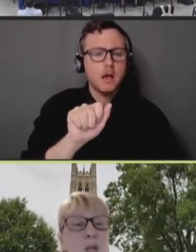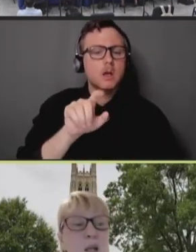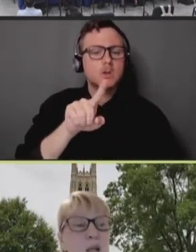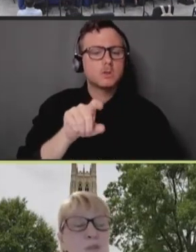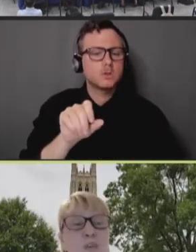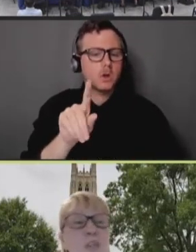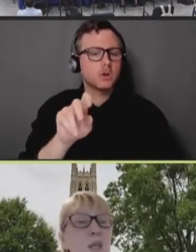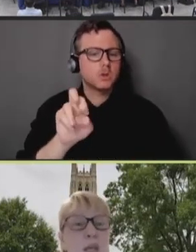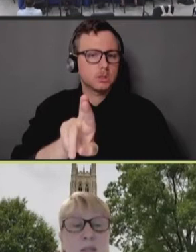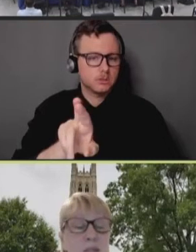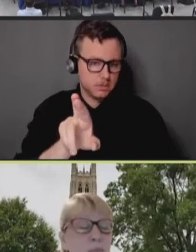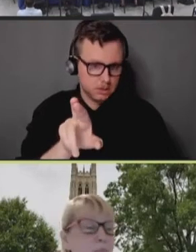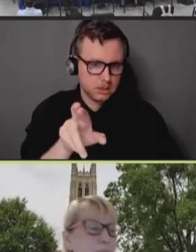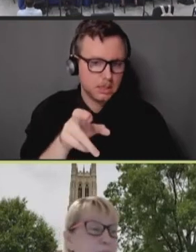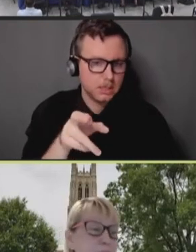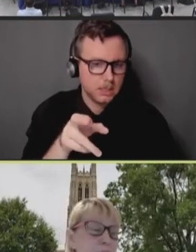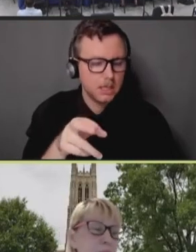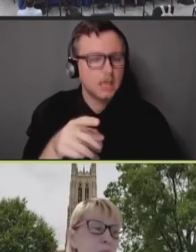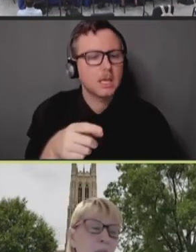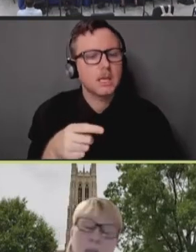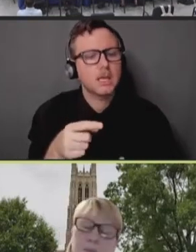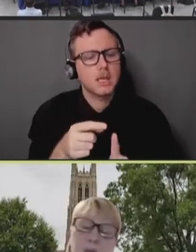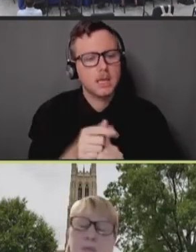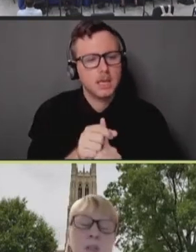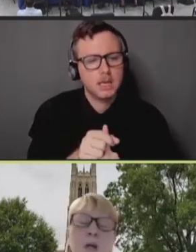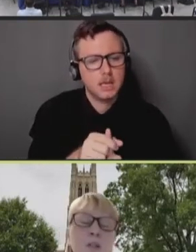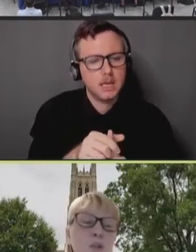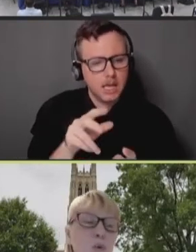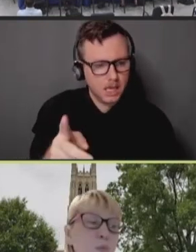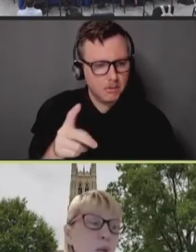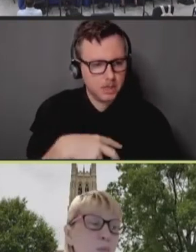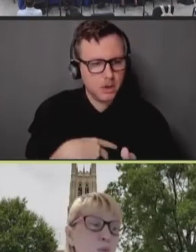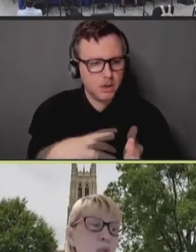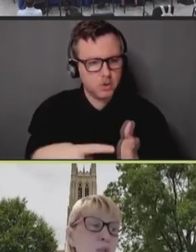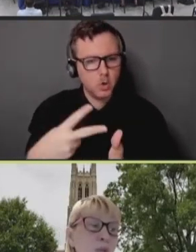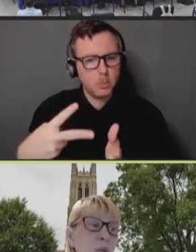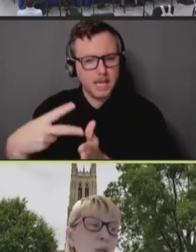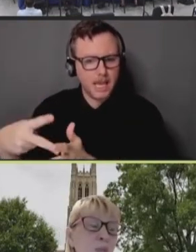ganglia for decades and very well controlled by immune system.